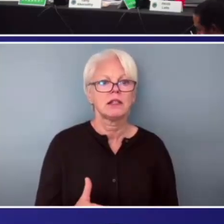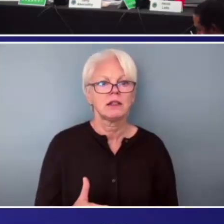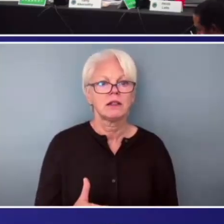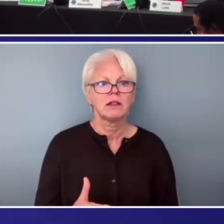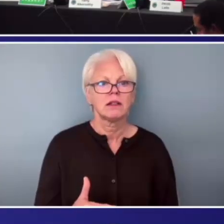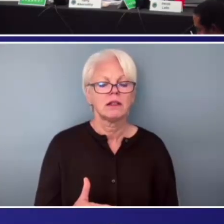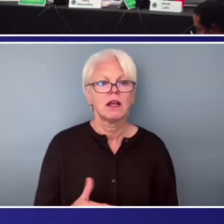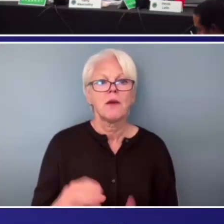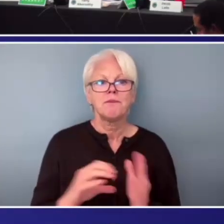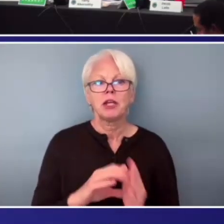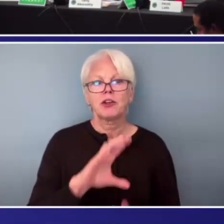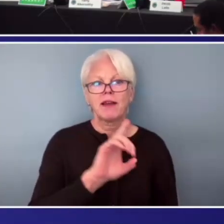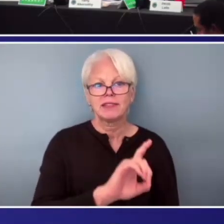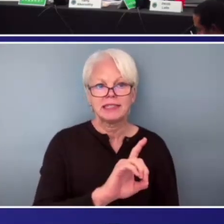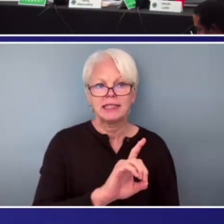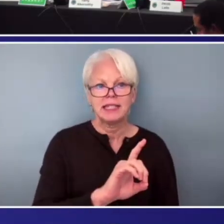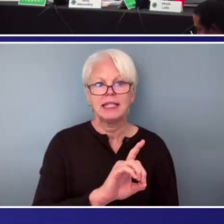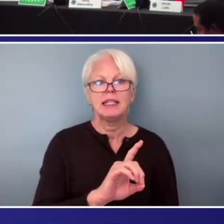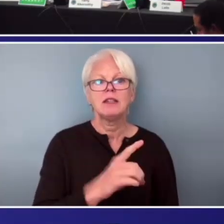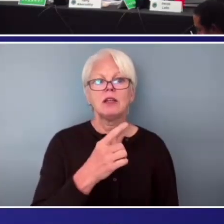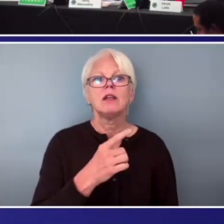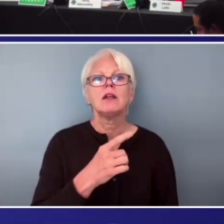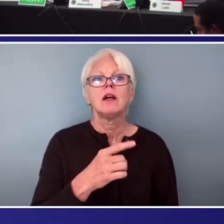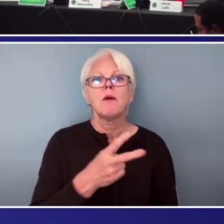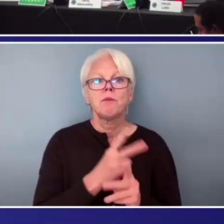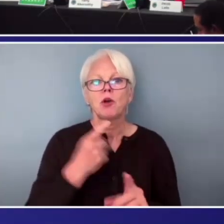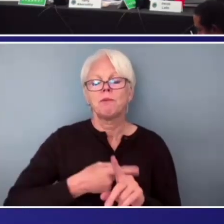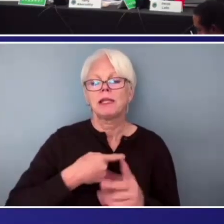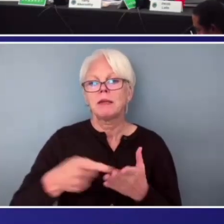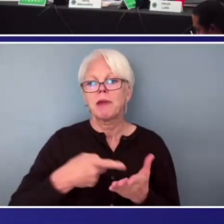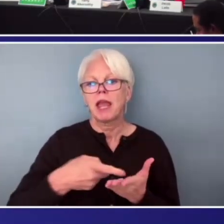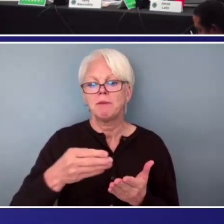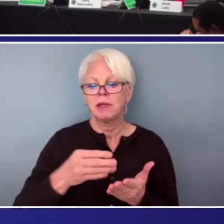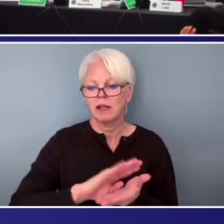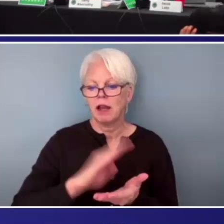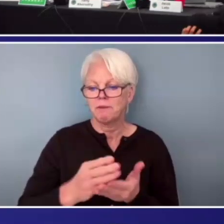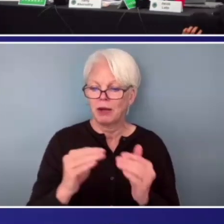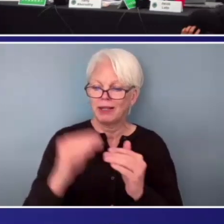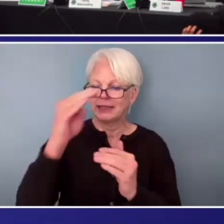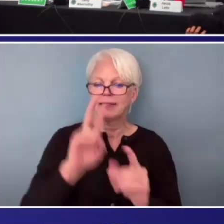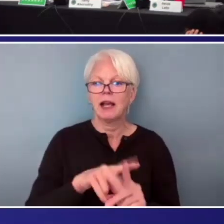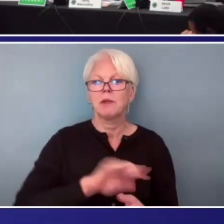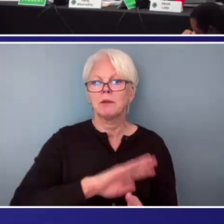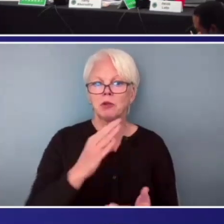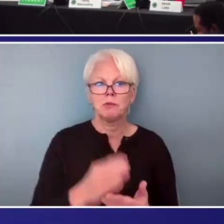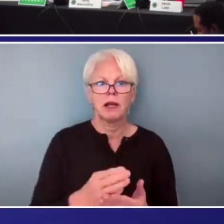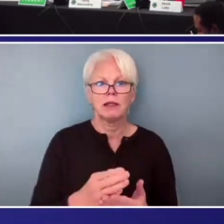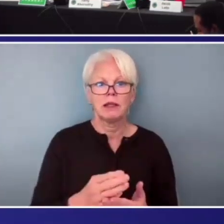In paragraph (d), we say a borrower's monthly payment amount exceeds the applicable amount and removed no longer has a partial financial hardship.